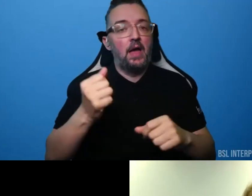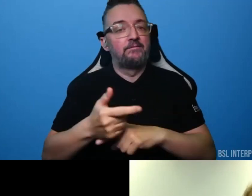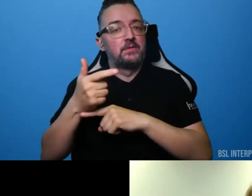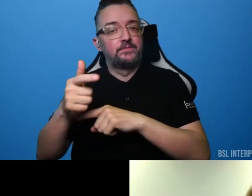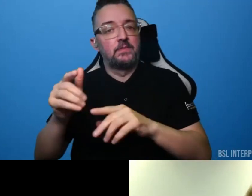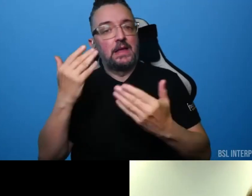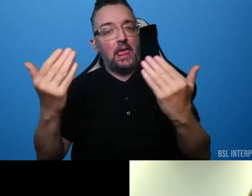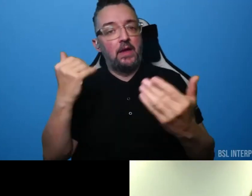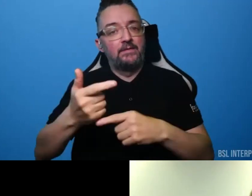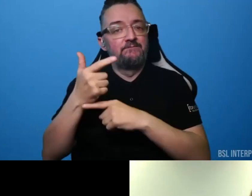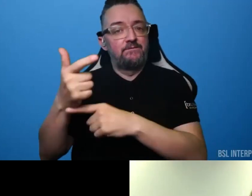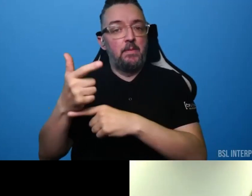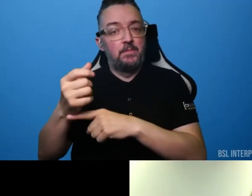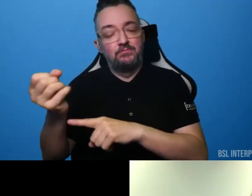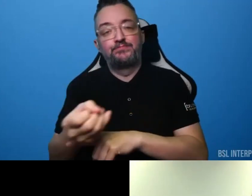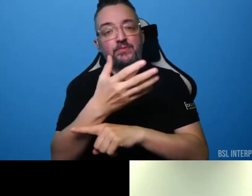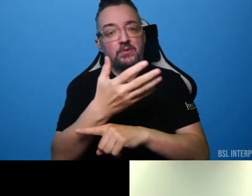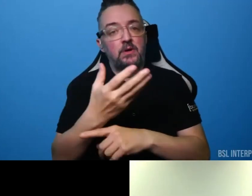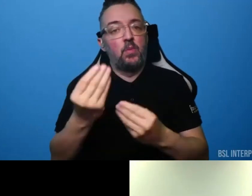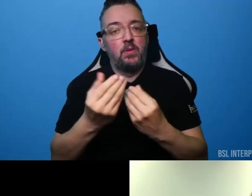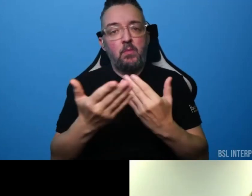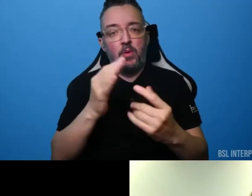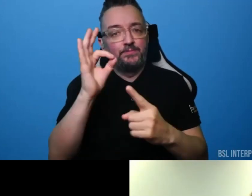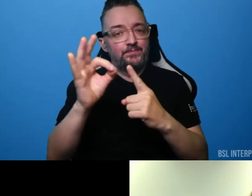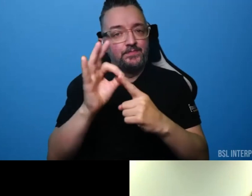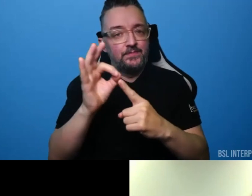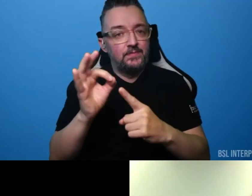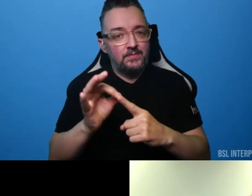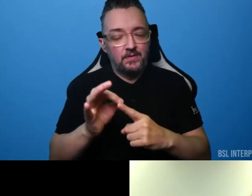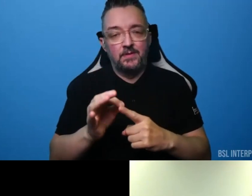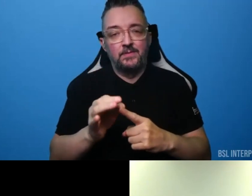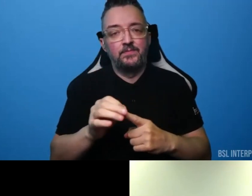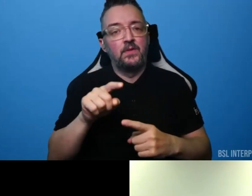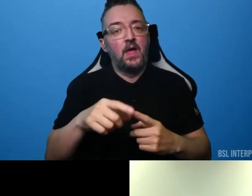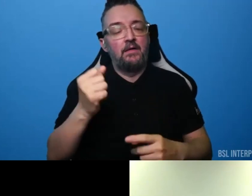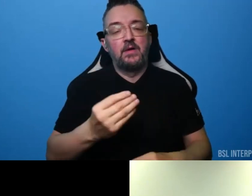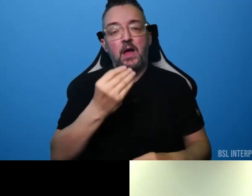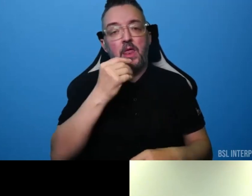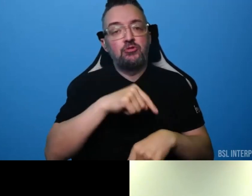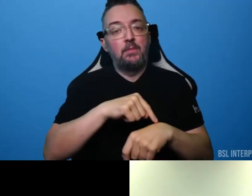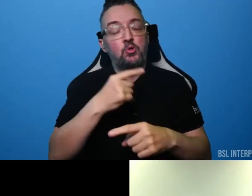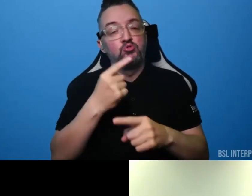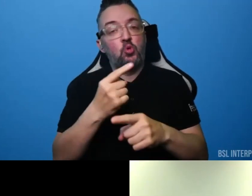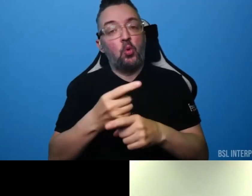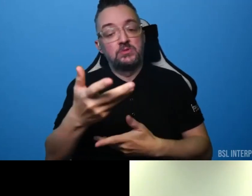with some more in-depth interviews. And then this series of lunchtime talks is also part of the project